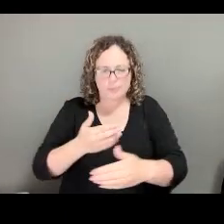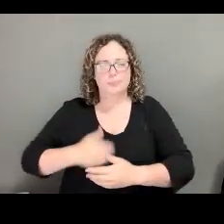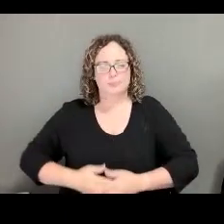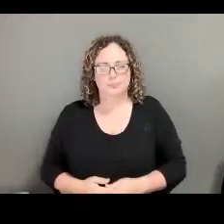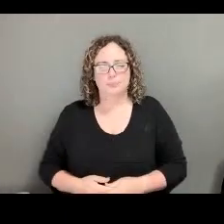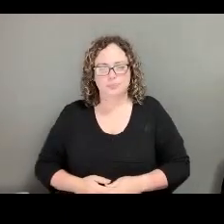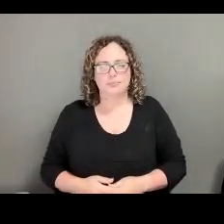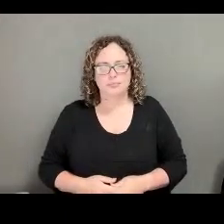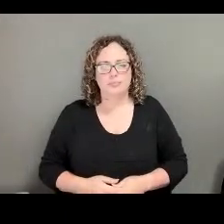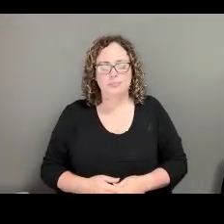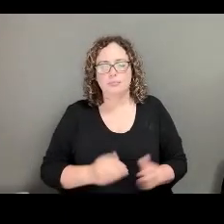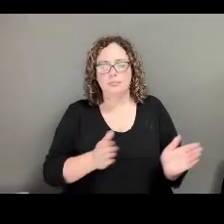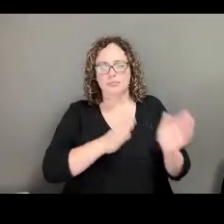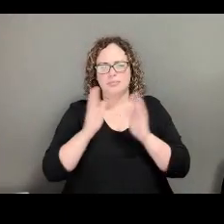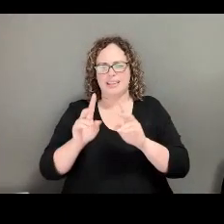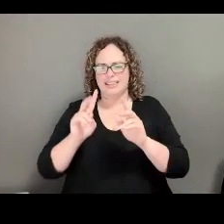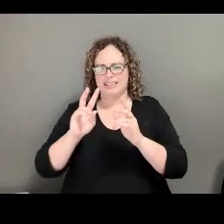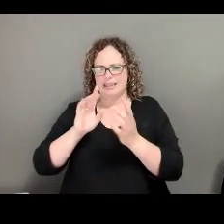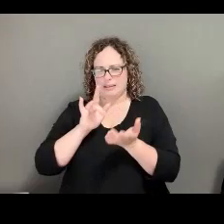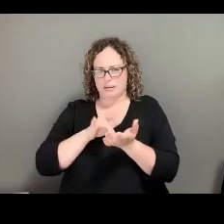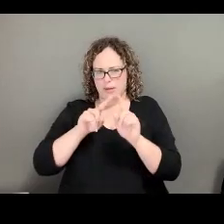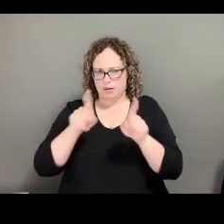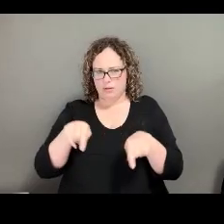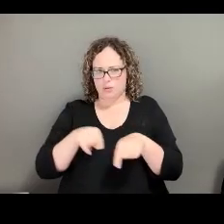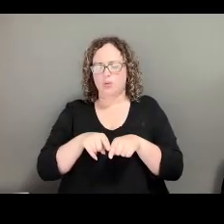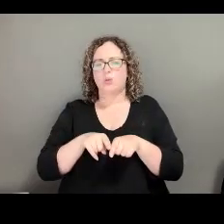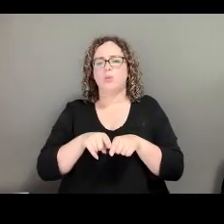about living on Christmas Island was the multiculturalism.